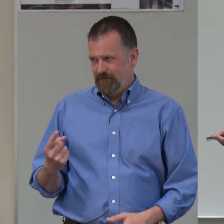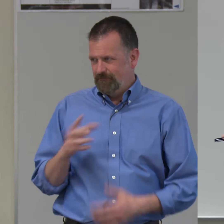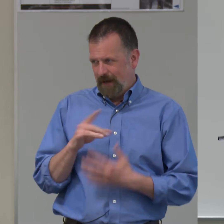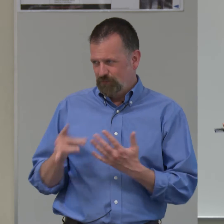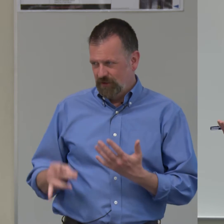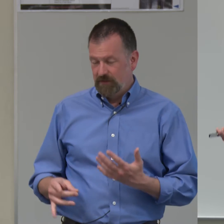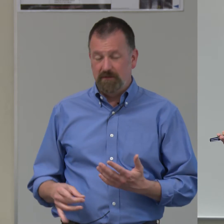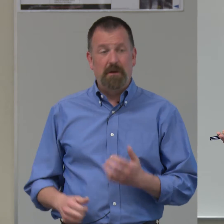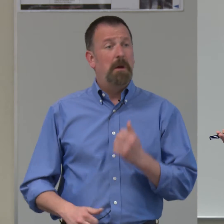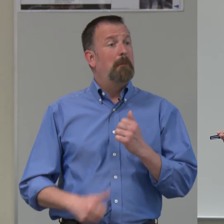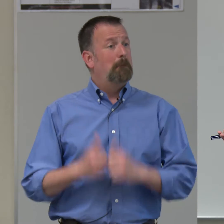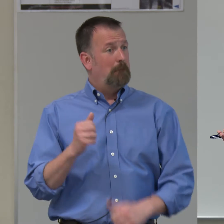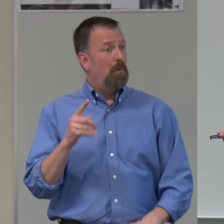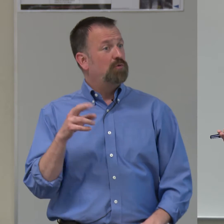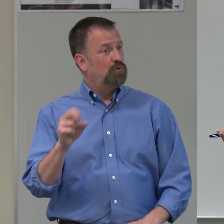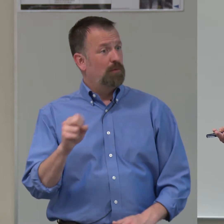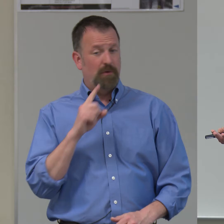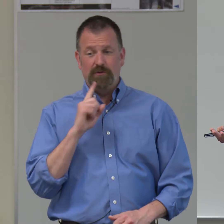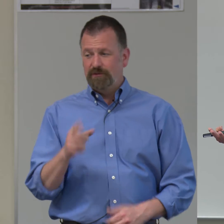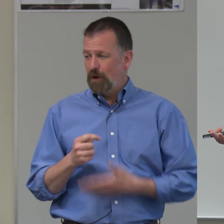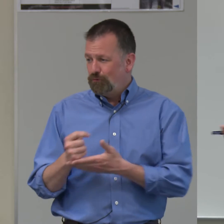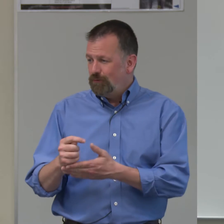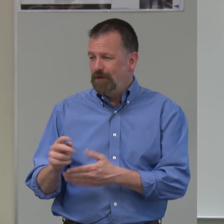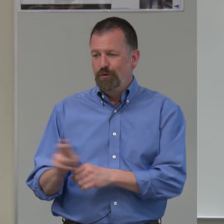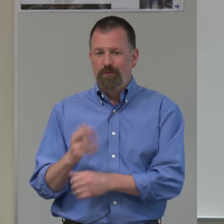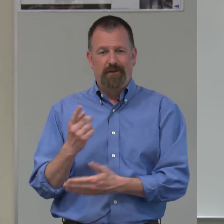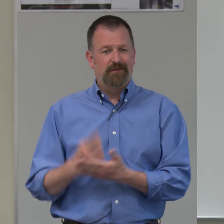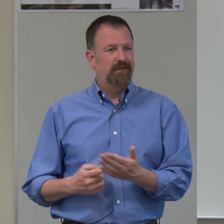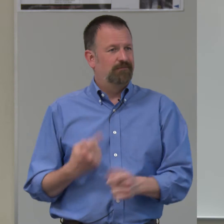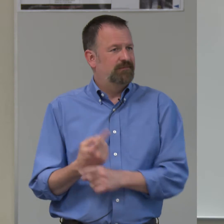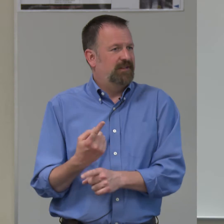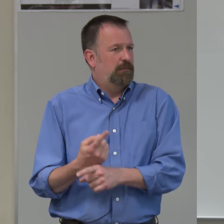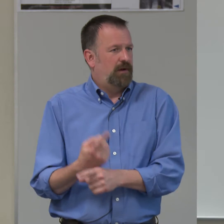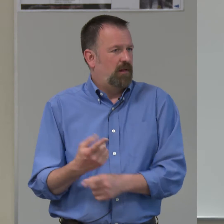and almost all tumors are treated with some sort of conventional therapy,